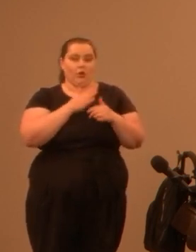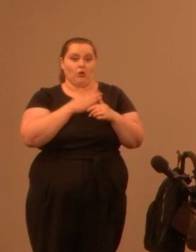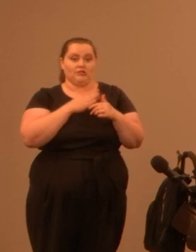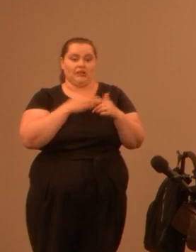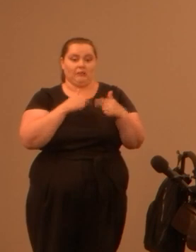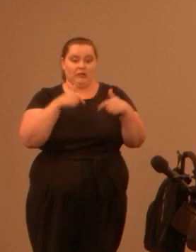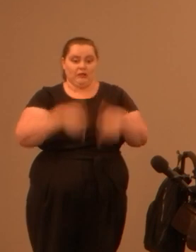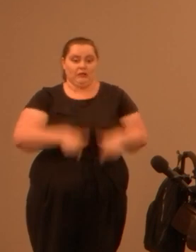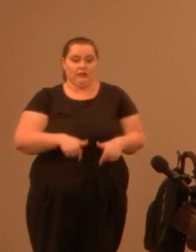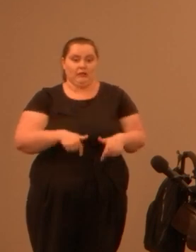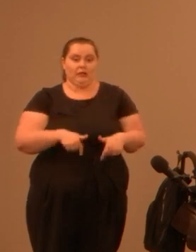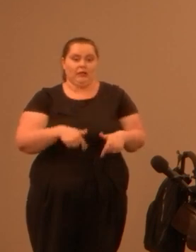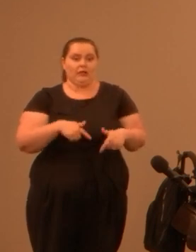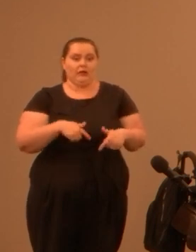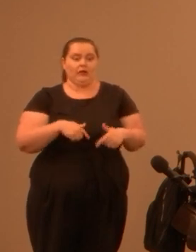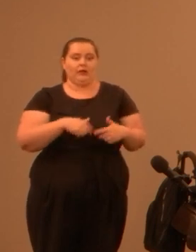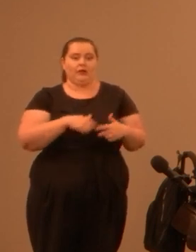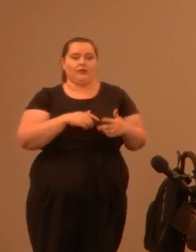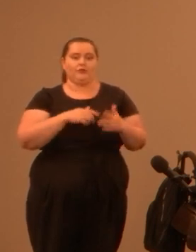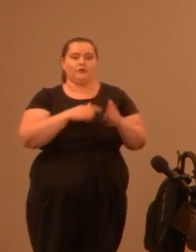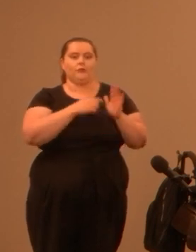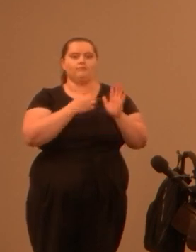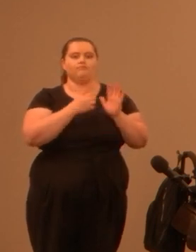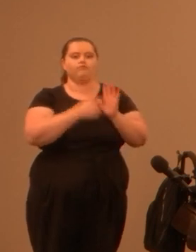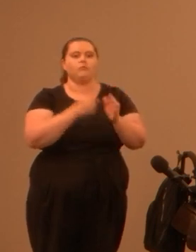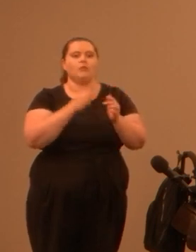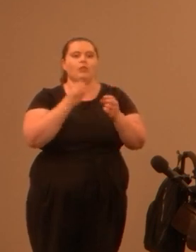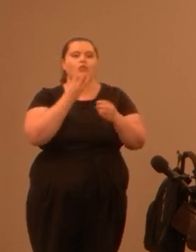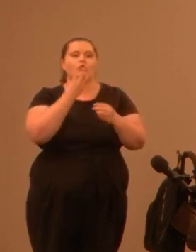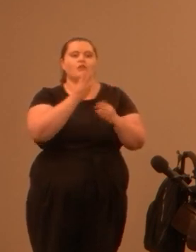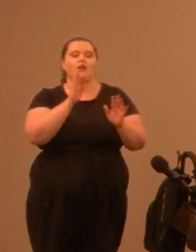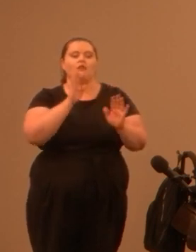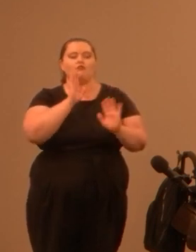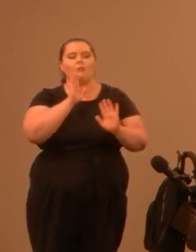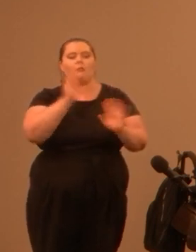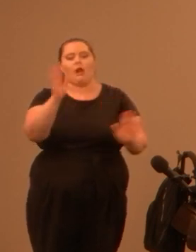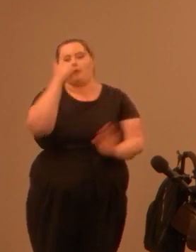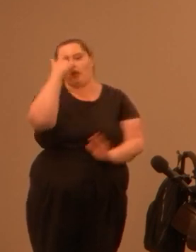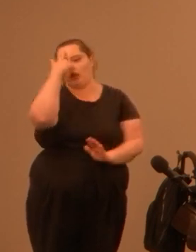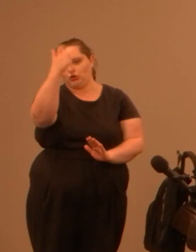today to shine a spotlight on three remarkable initiatives nominated for the